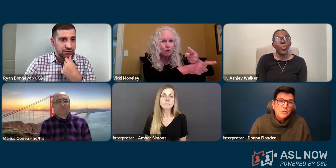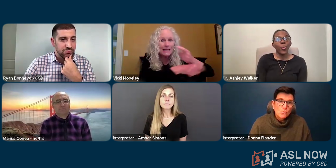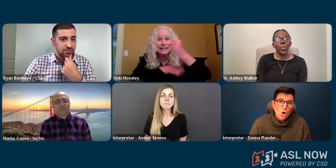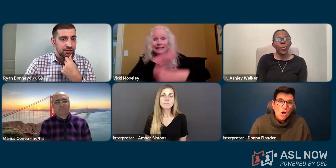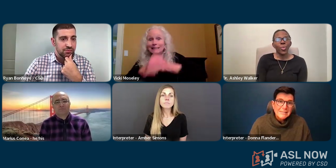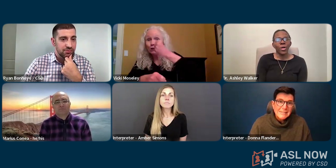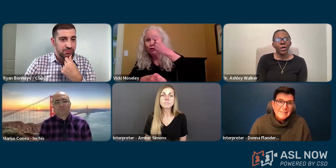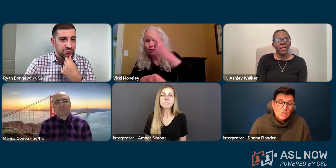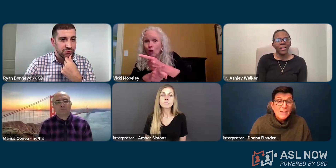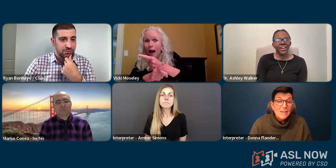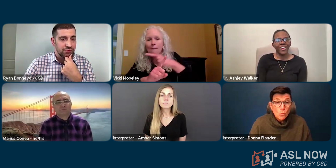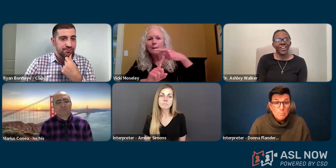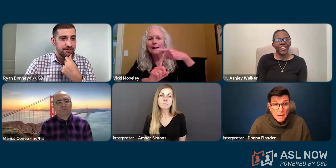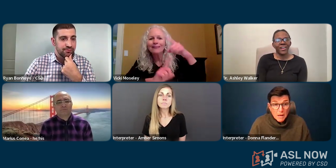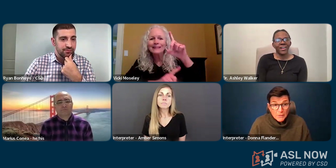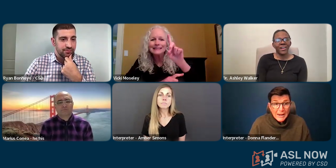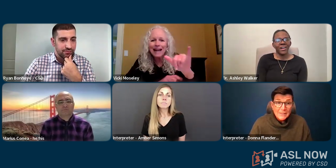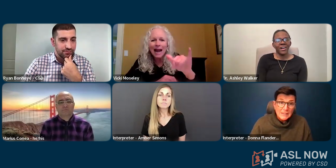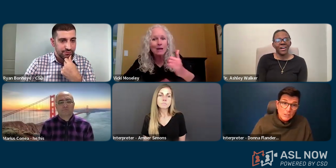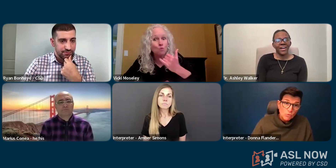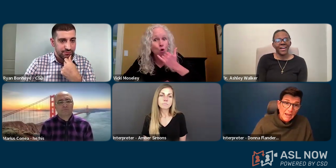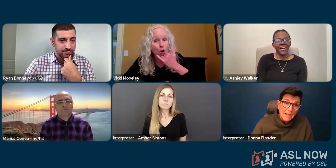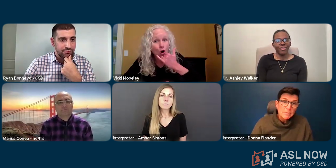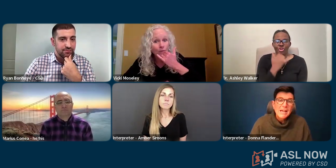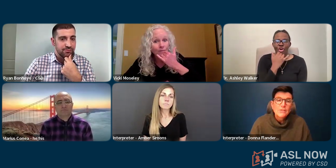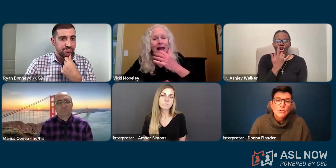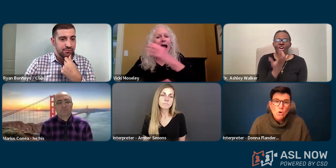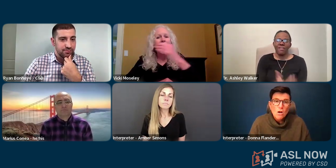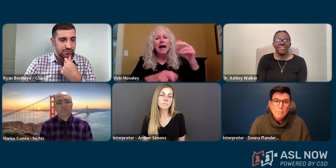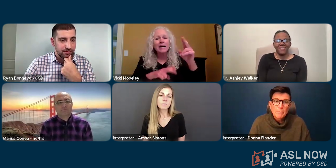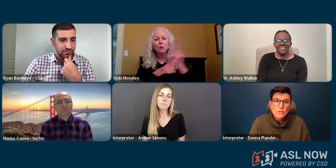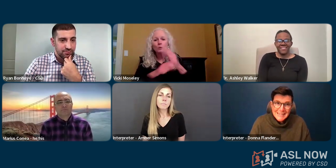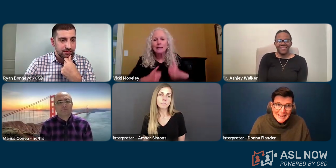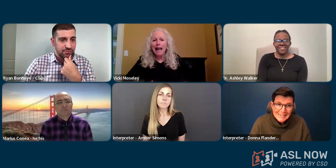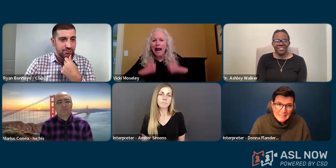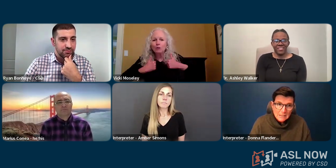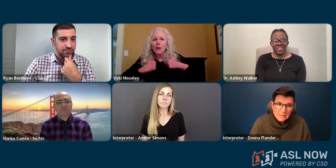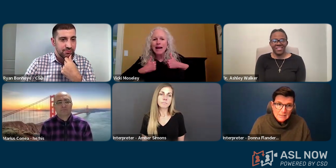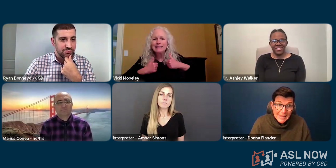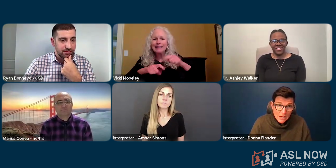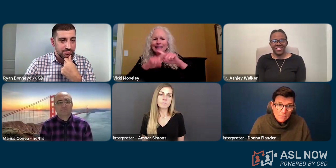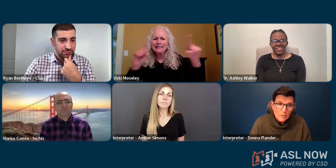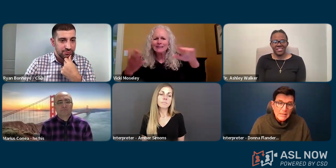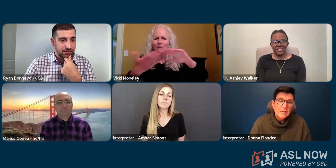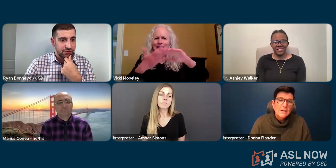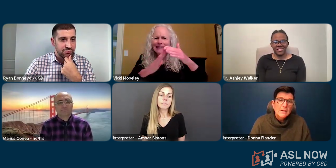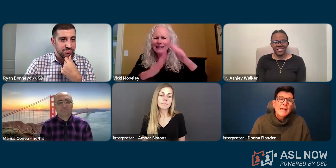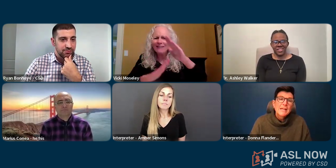but had put the wrong date. She had a month. Right. And the year right. But she had the wrong birth date, day of the week.